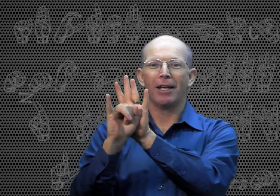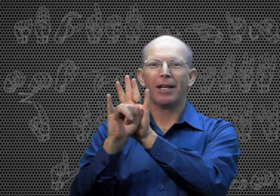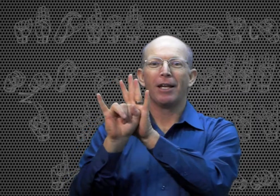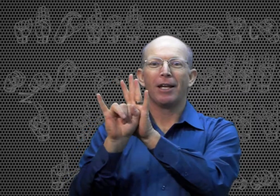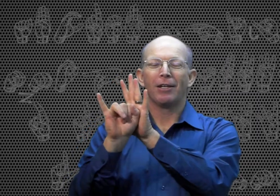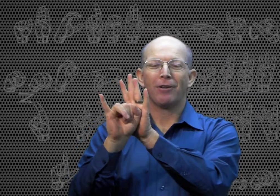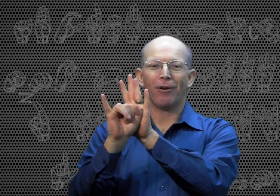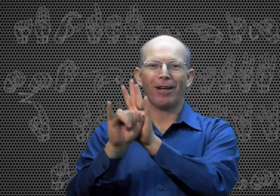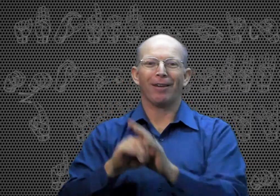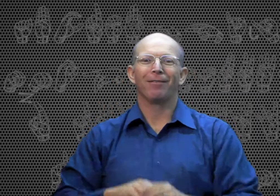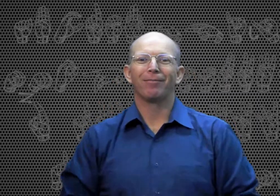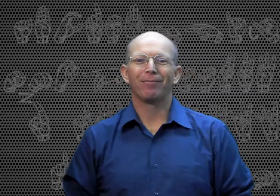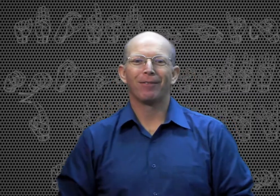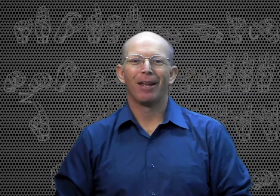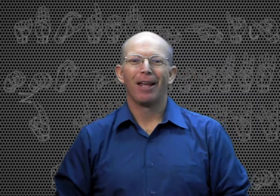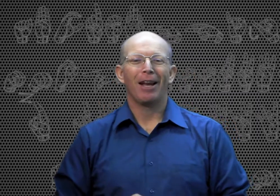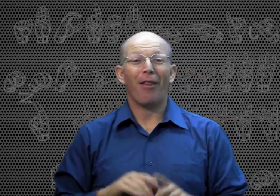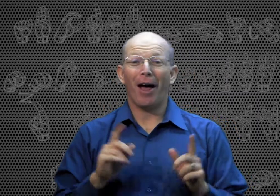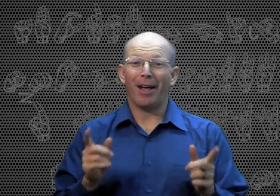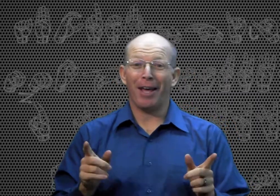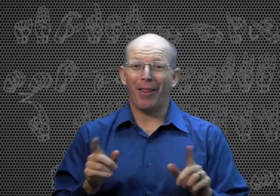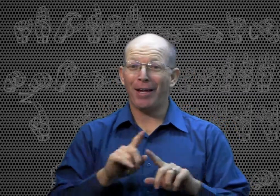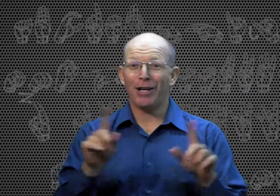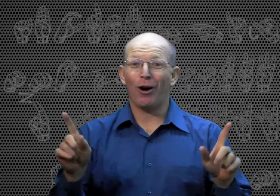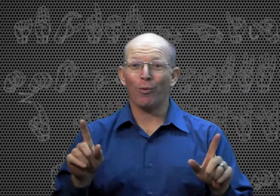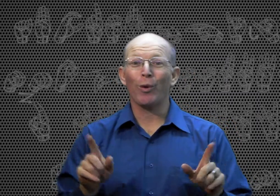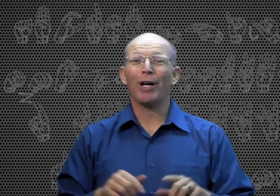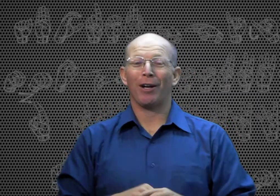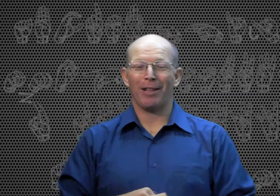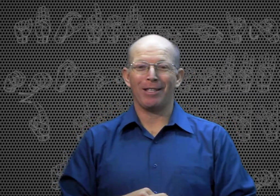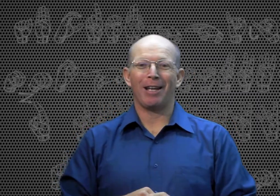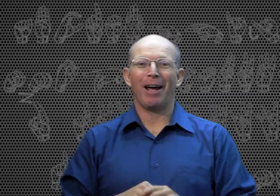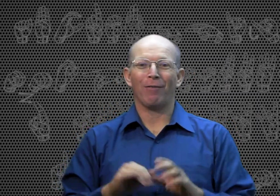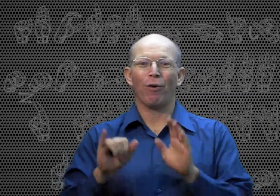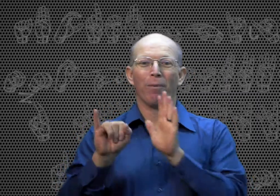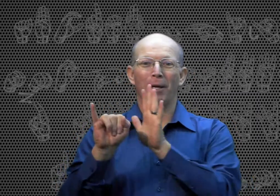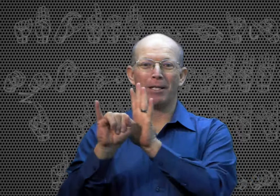TURKEY TURKEY Now, again, that is not really the sign for it.